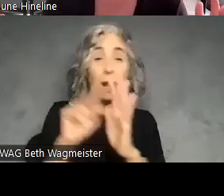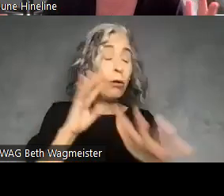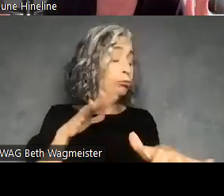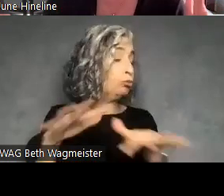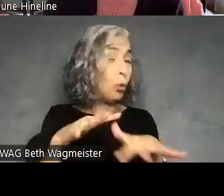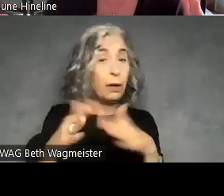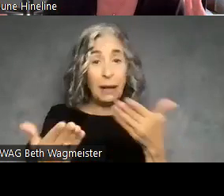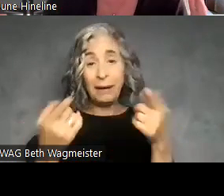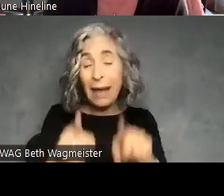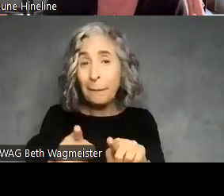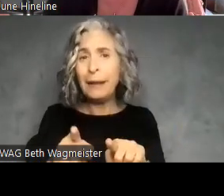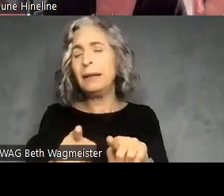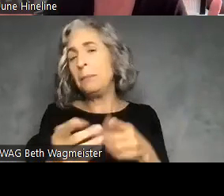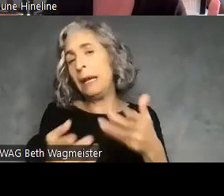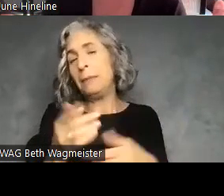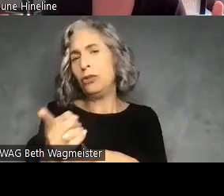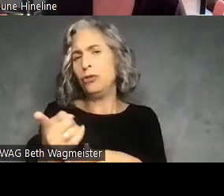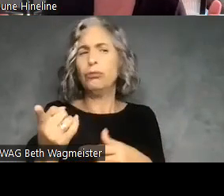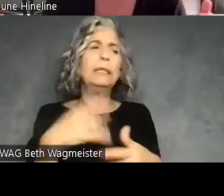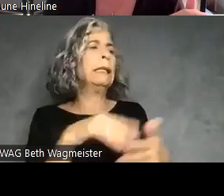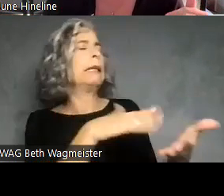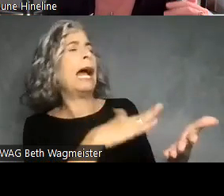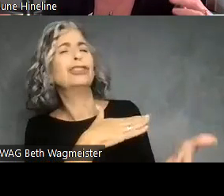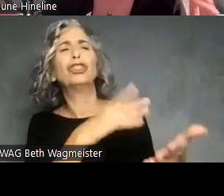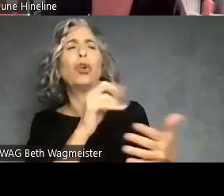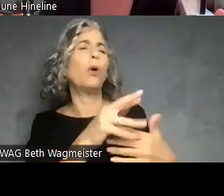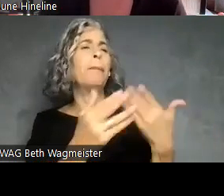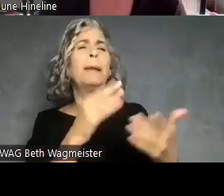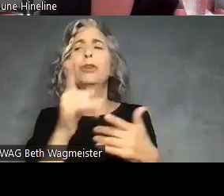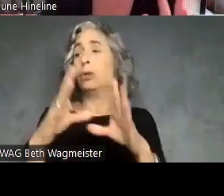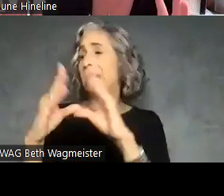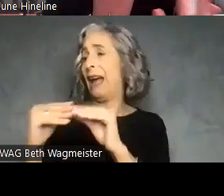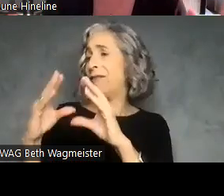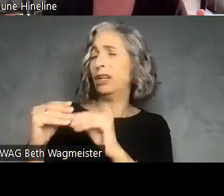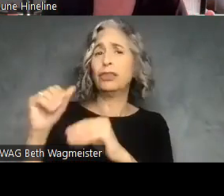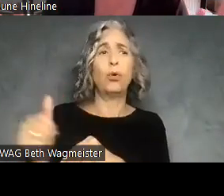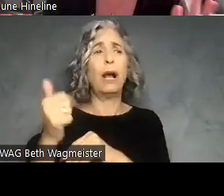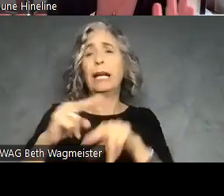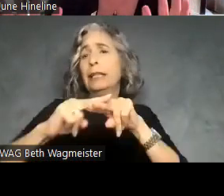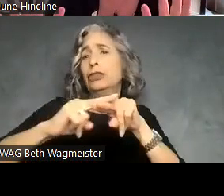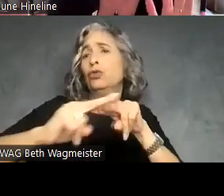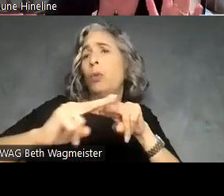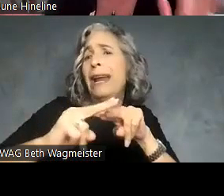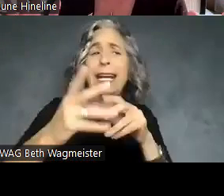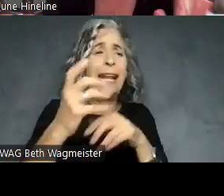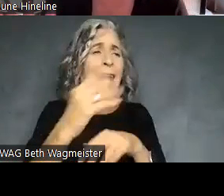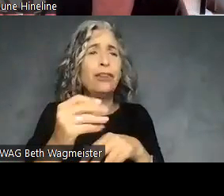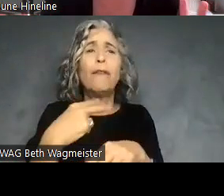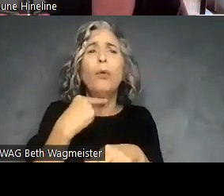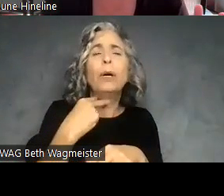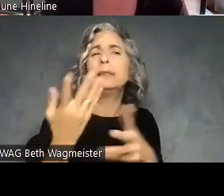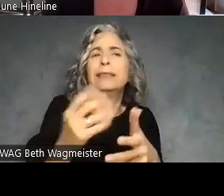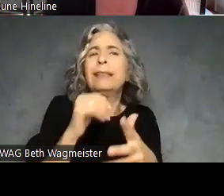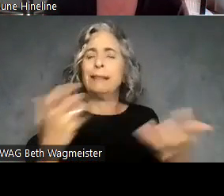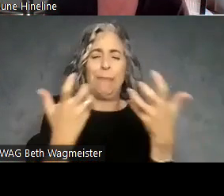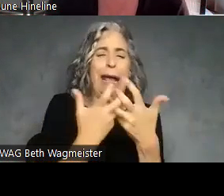want to talk about some of these biometrics. We have voice recognition. Me, today, I have a